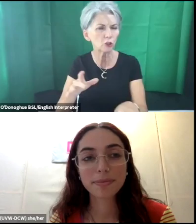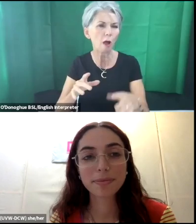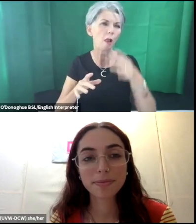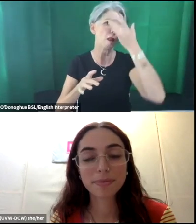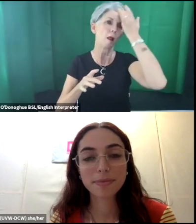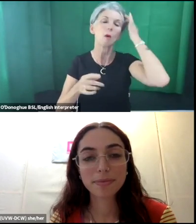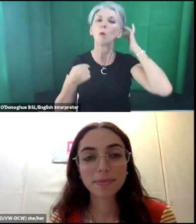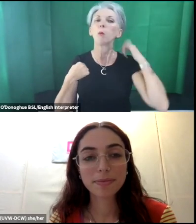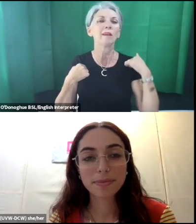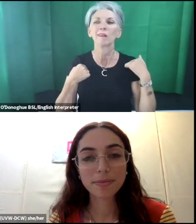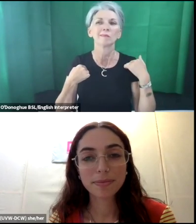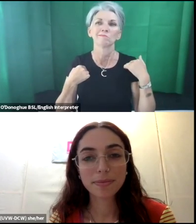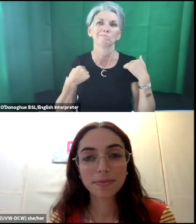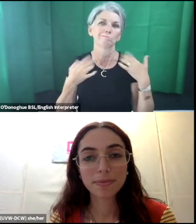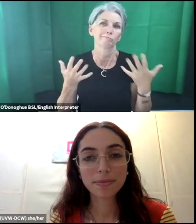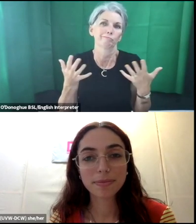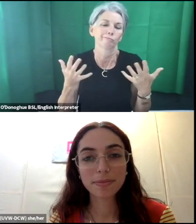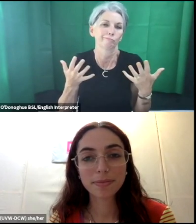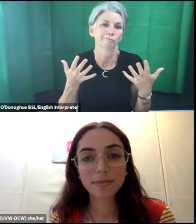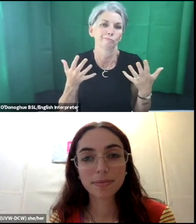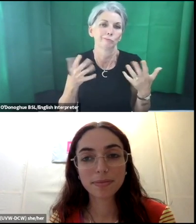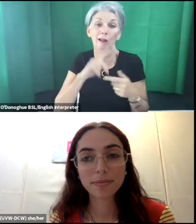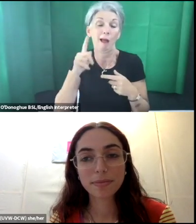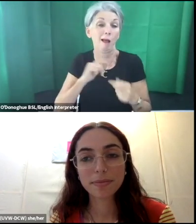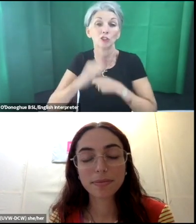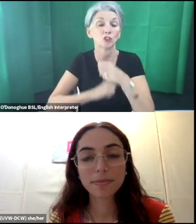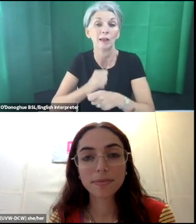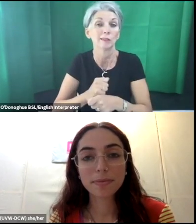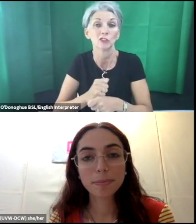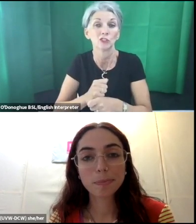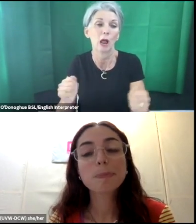But we're not gonna change the way that we communicate or act